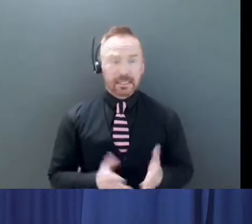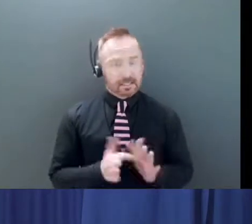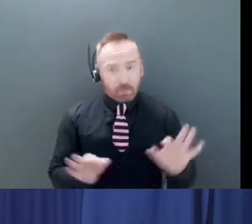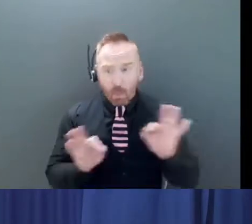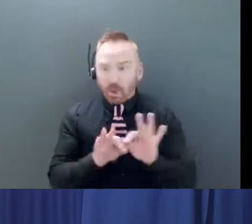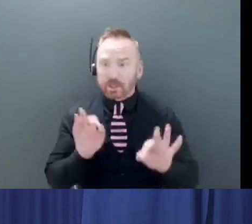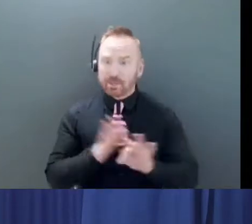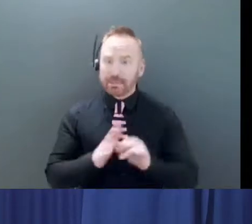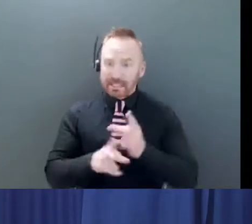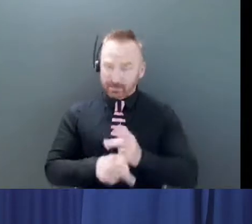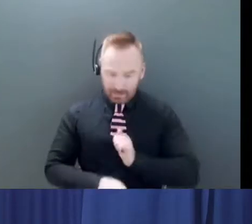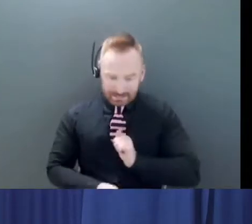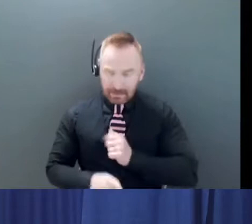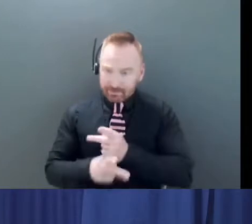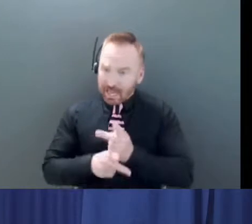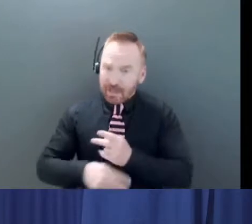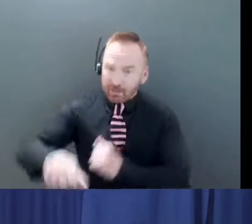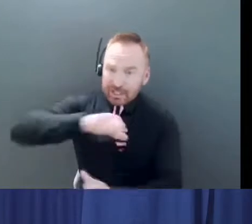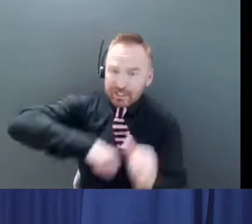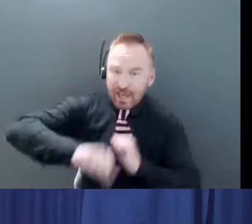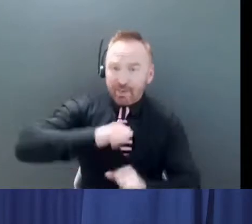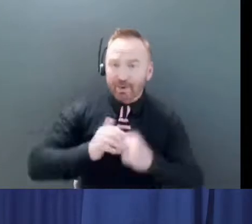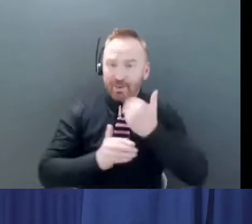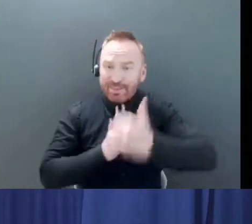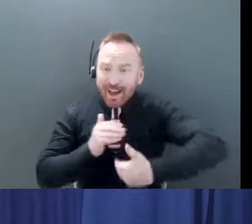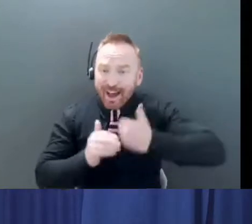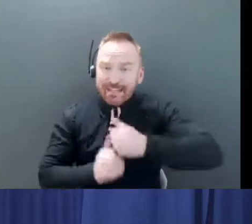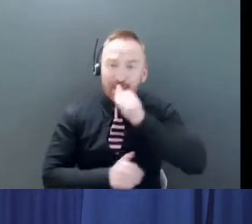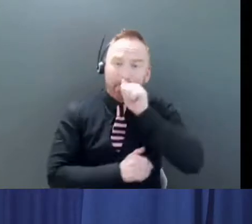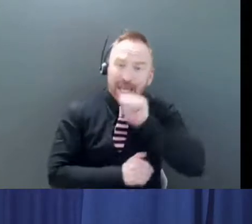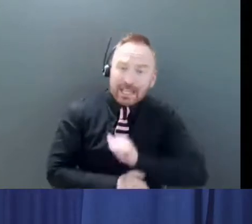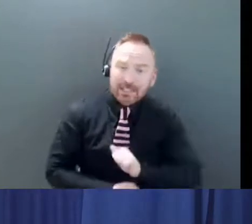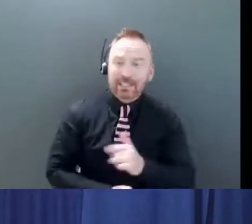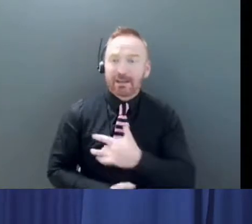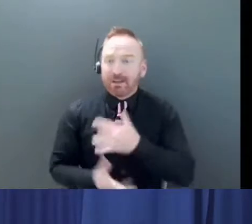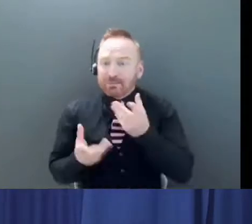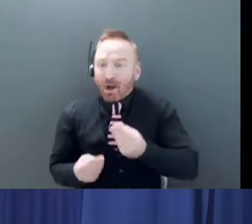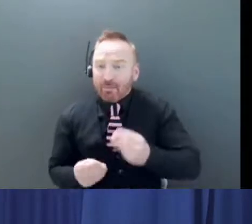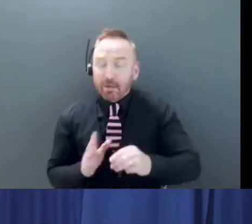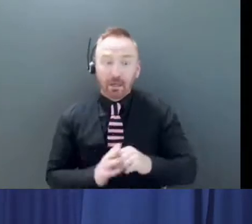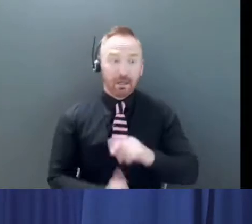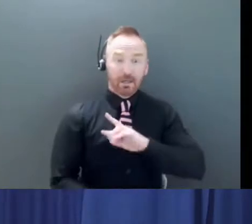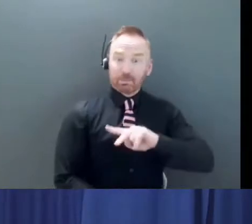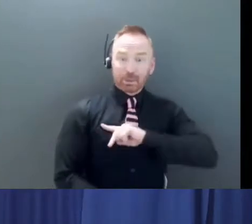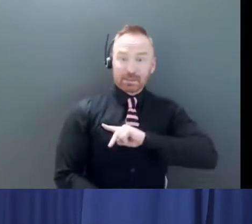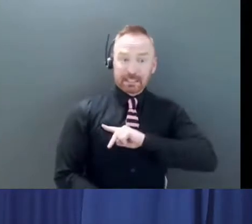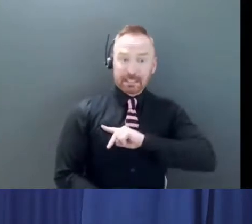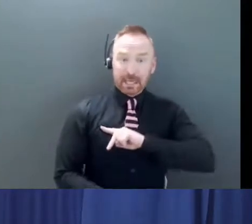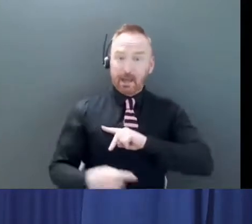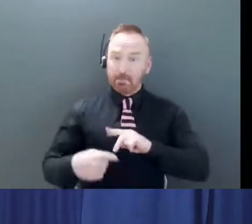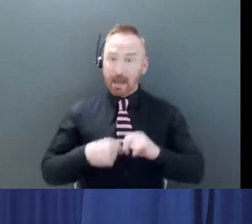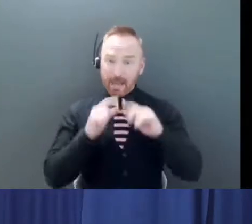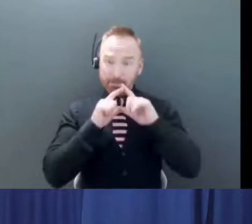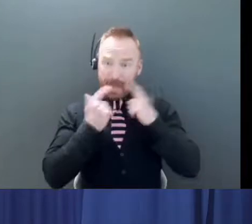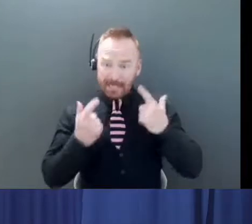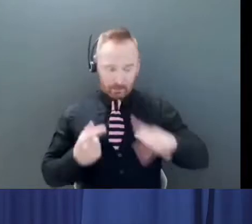Personally I will keep my mask handy in case I am interacting with someone who prefers that I